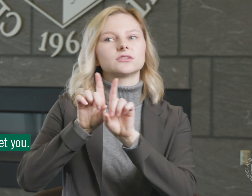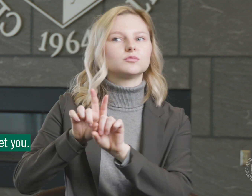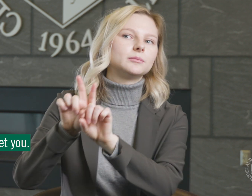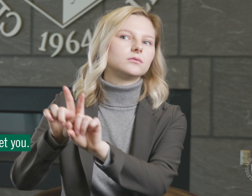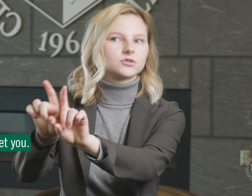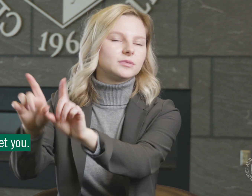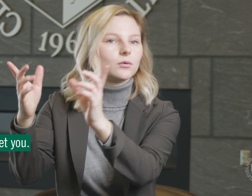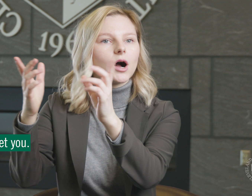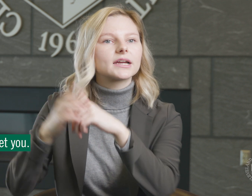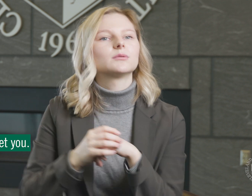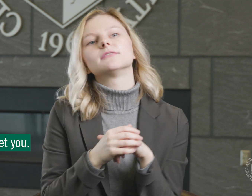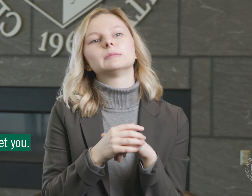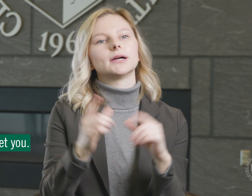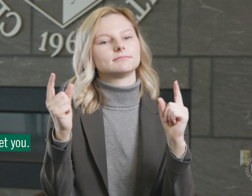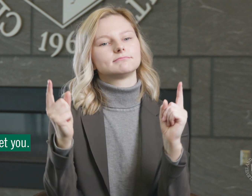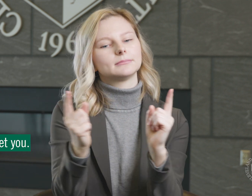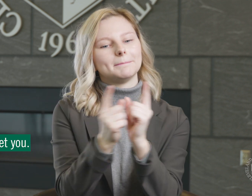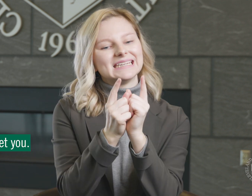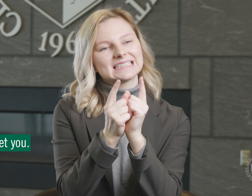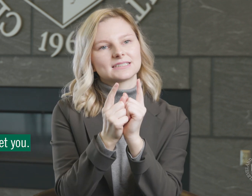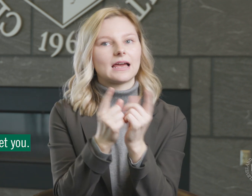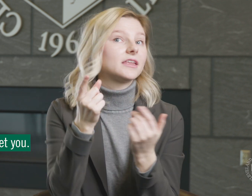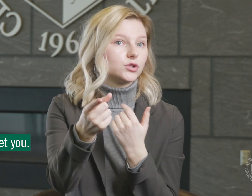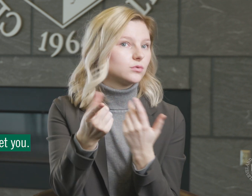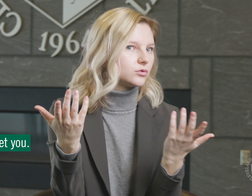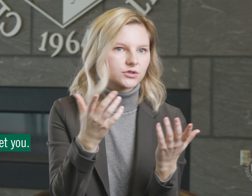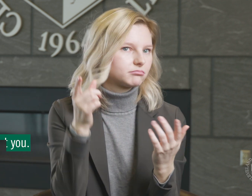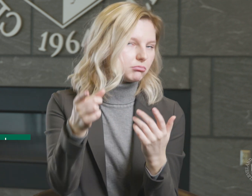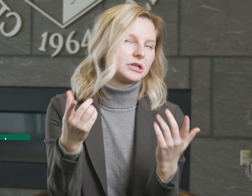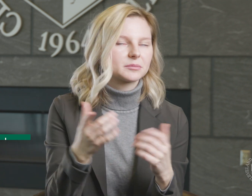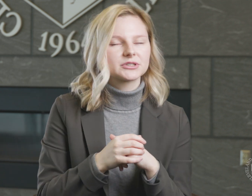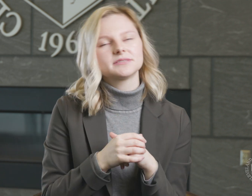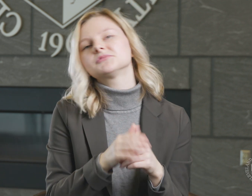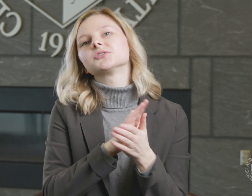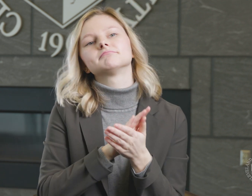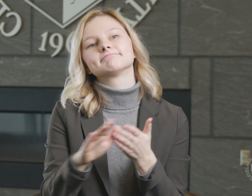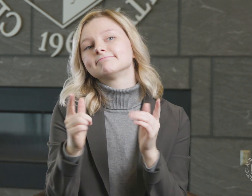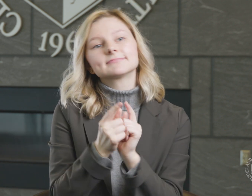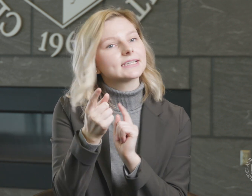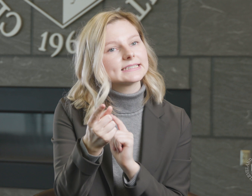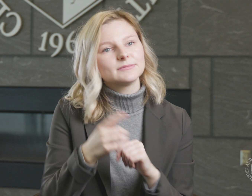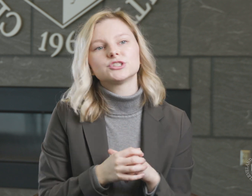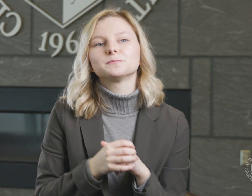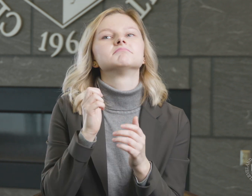two people two people walking or whatever but meet and then you you just point at the person so nice to meet you